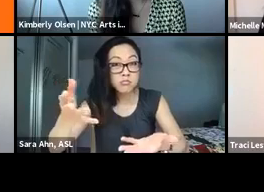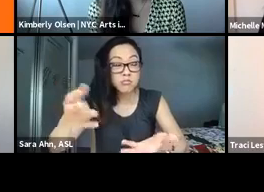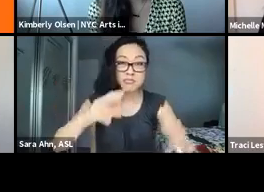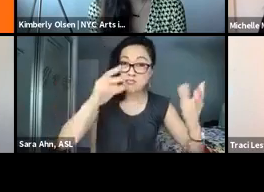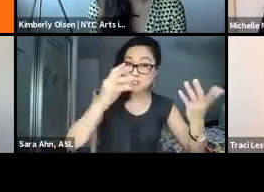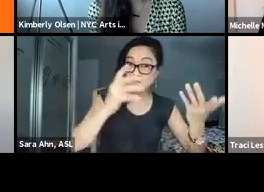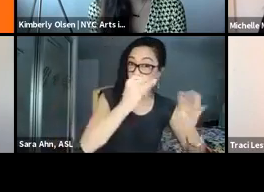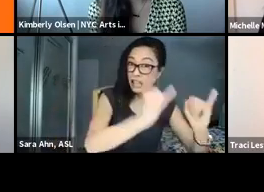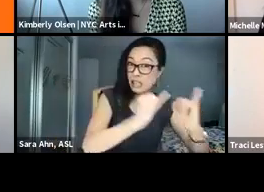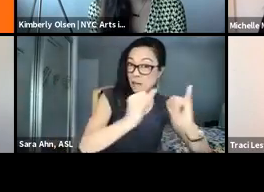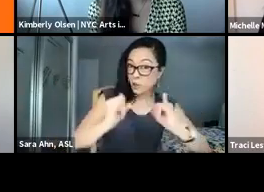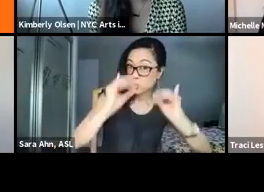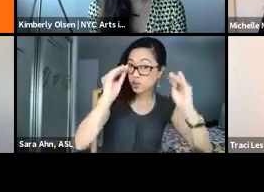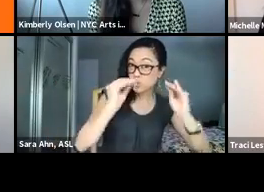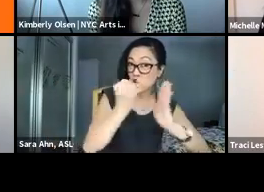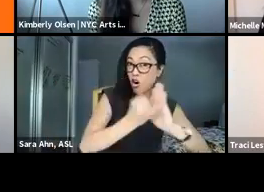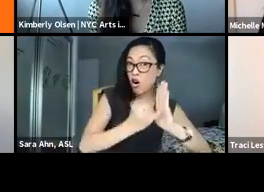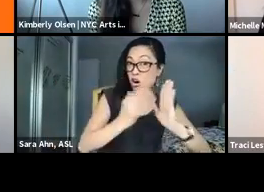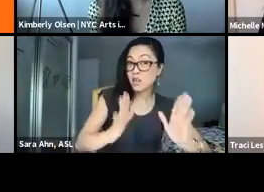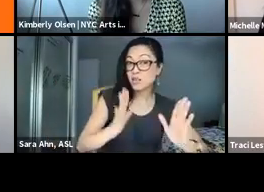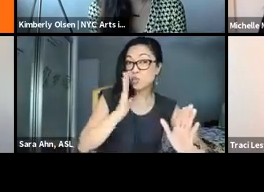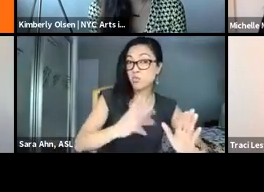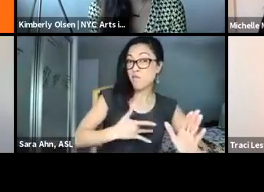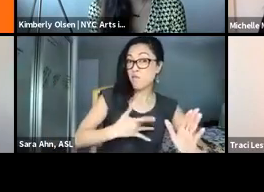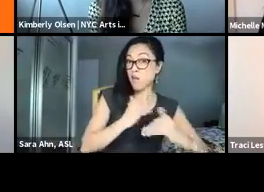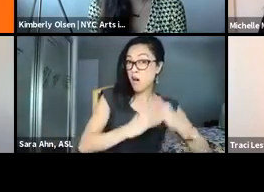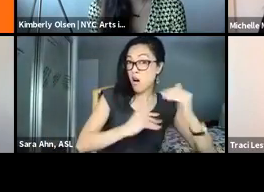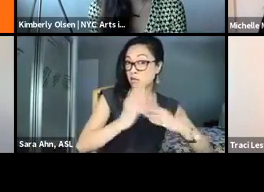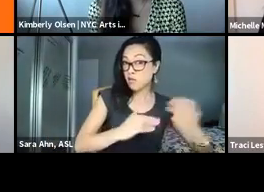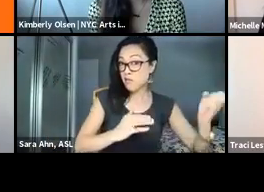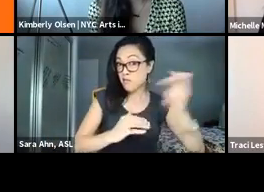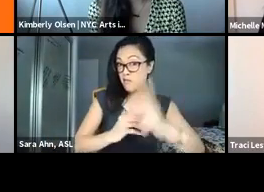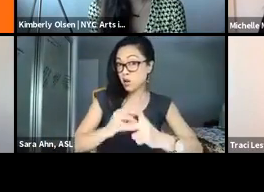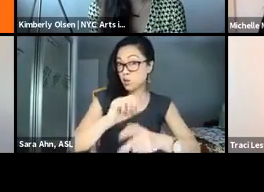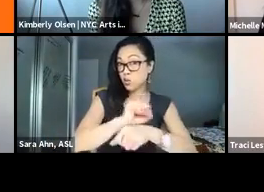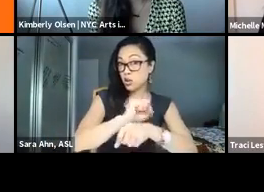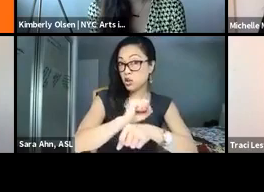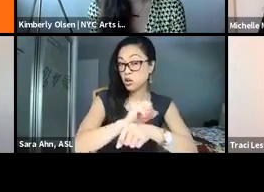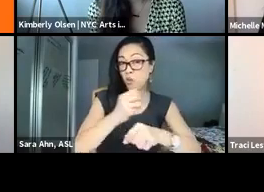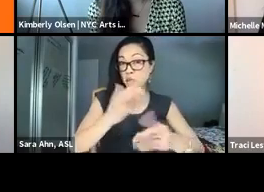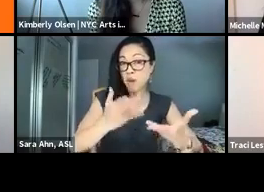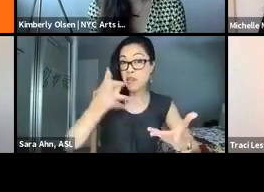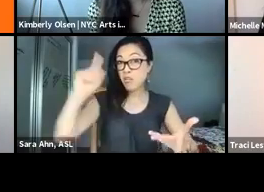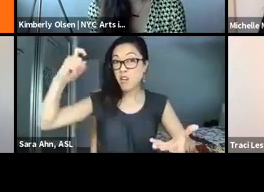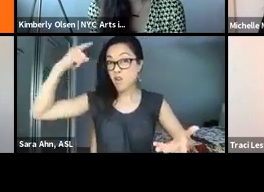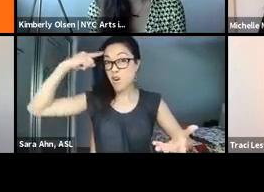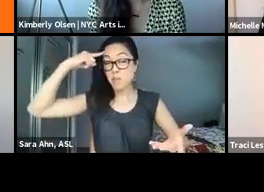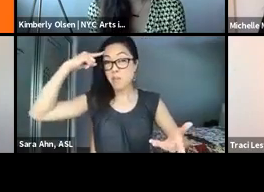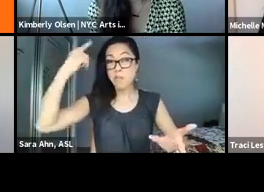that allow for the economy to function and for them to feel safe to engage in the economy.